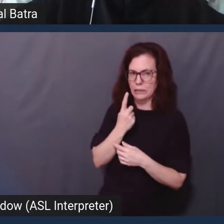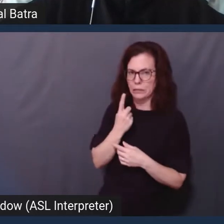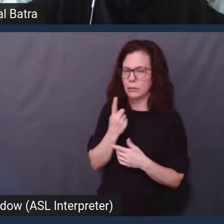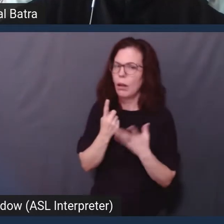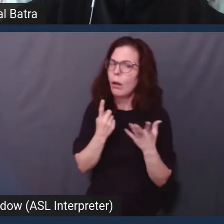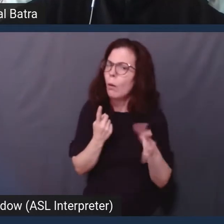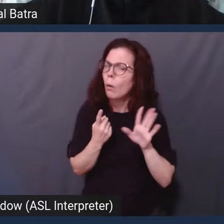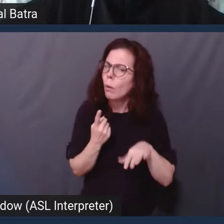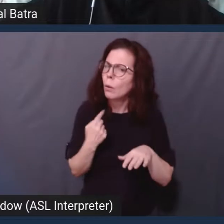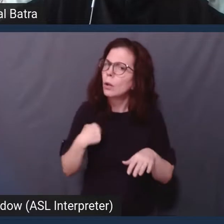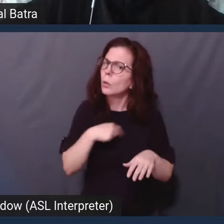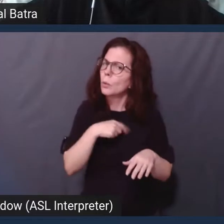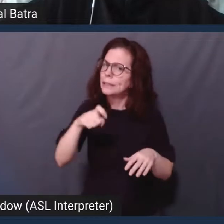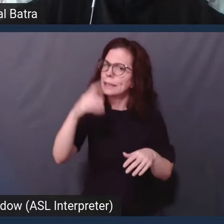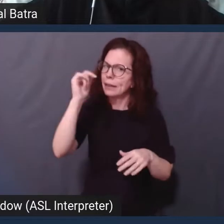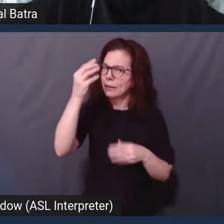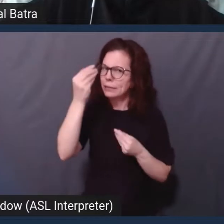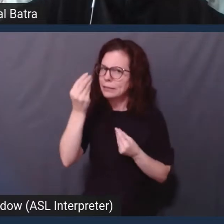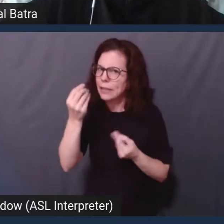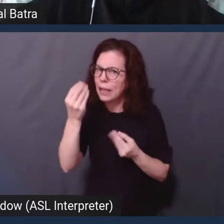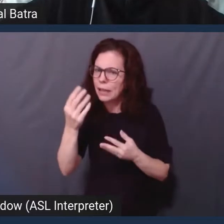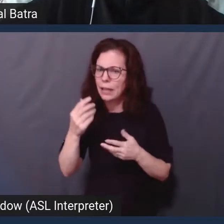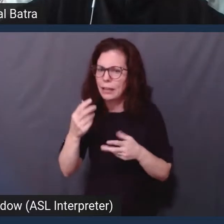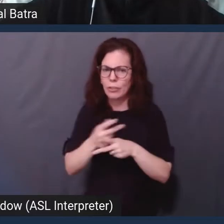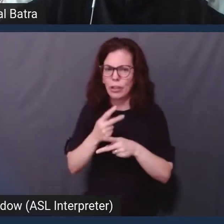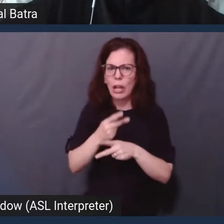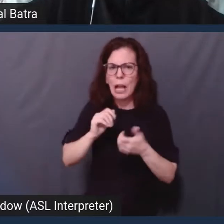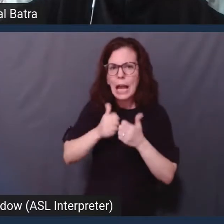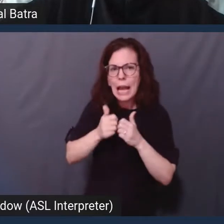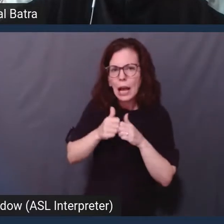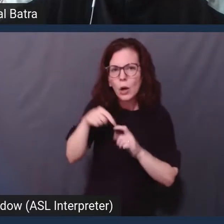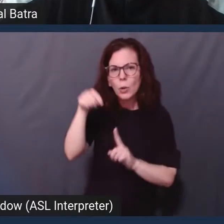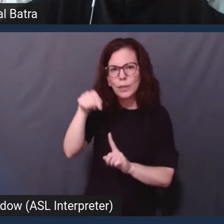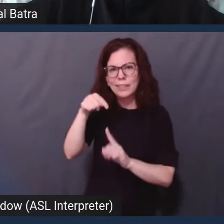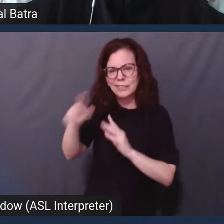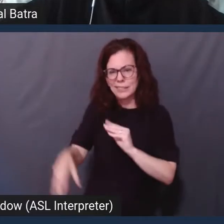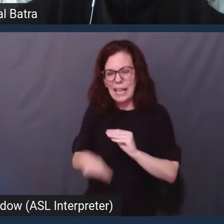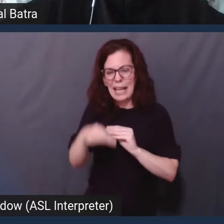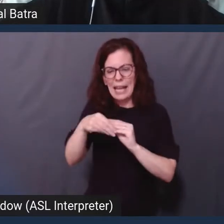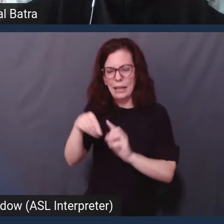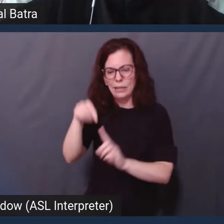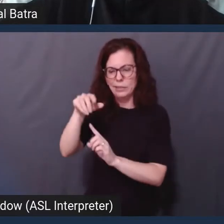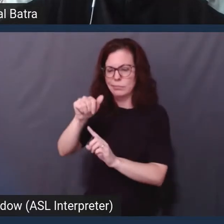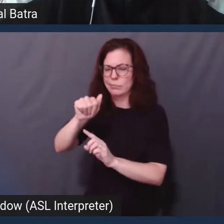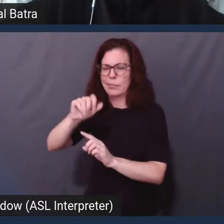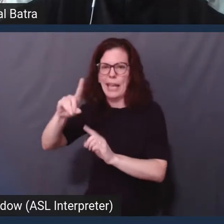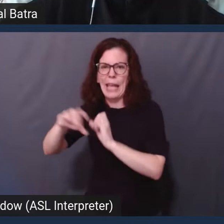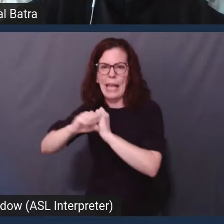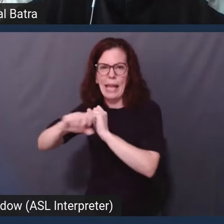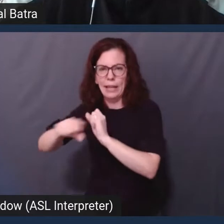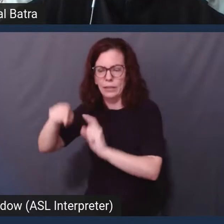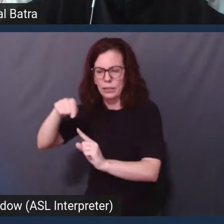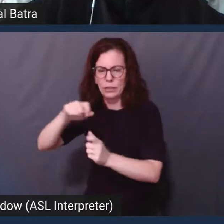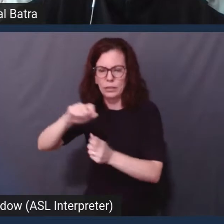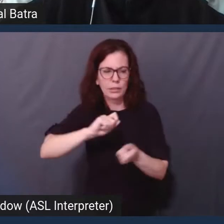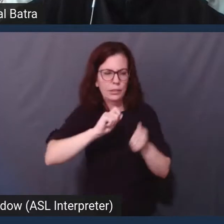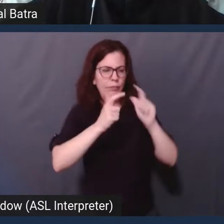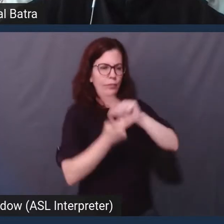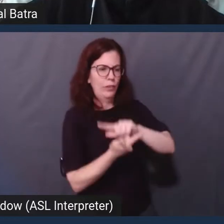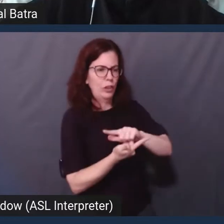we need to get this data and figure out how did this ad convert in terms of user discovering new feature or user